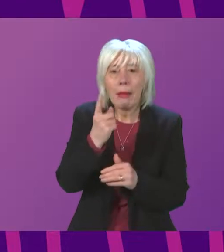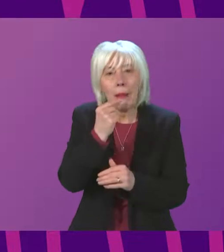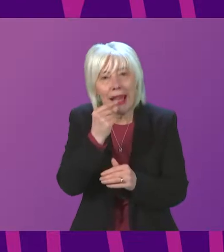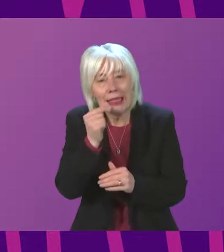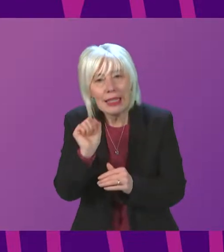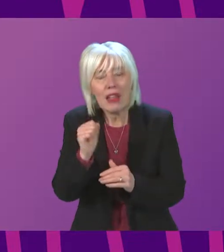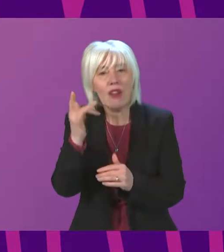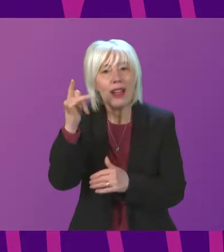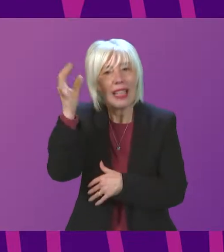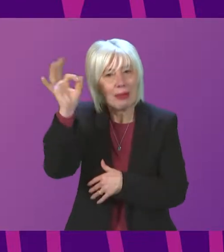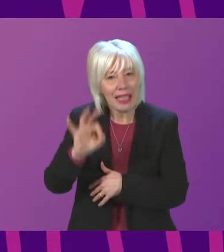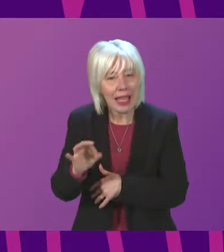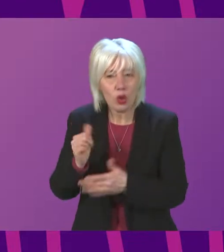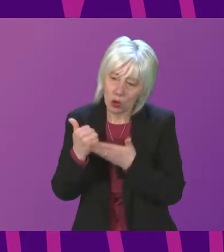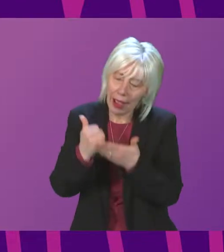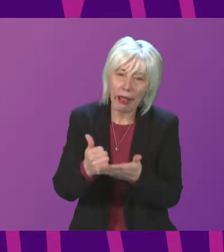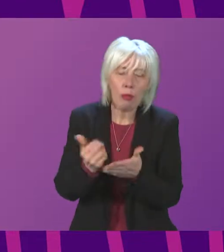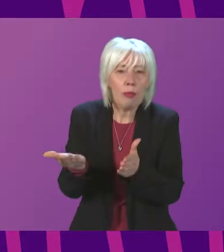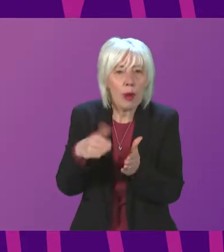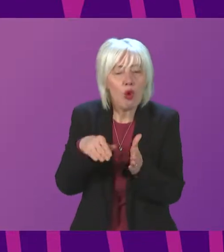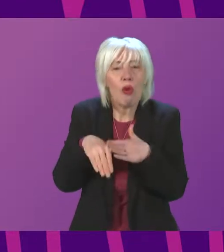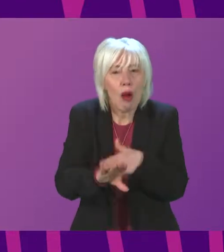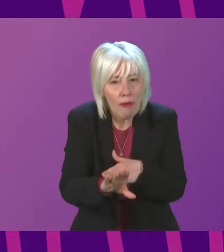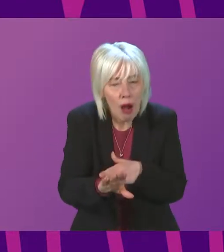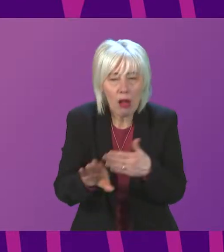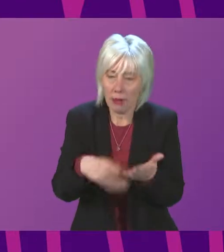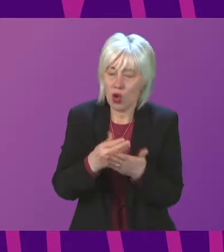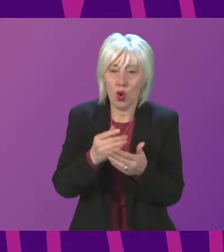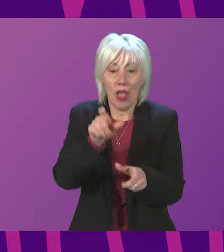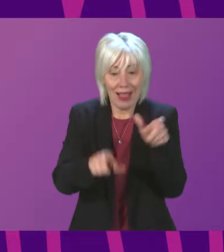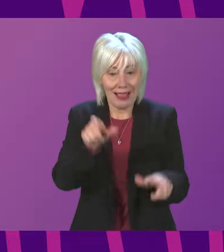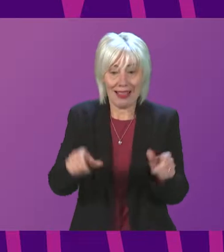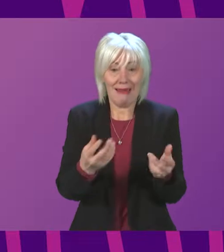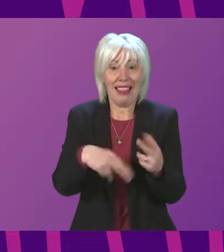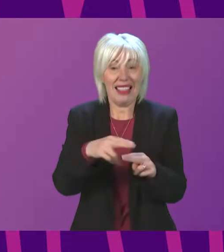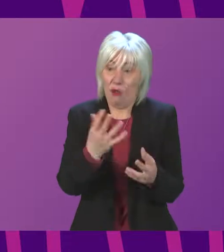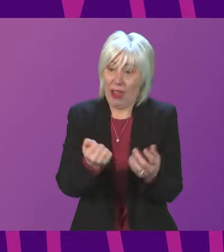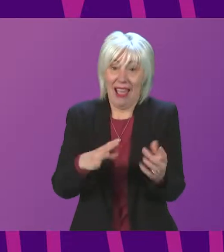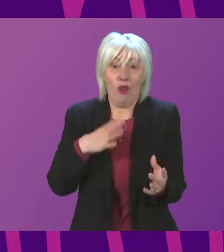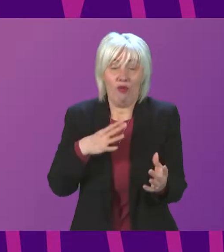with the recovery process; ensuring that existing staff are well supported and are as well paid